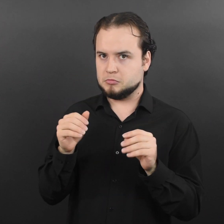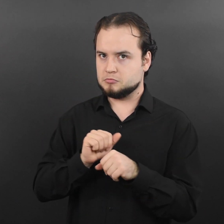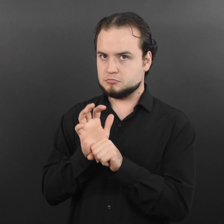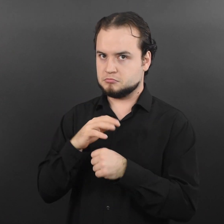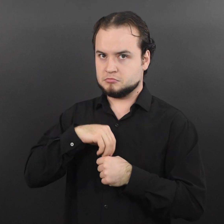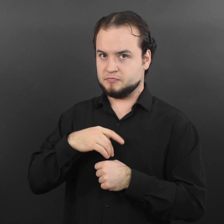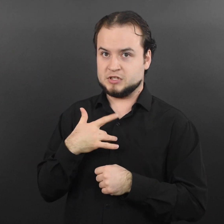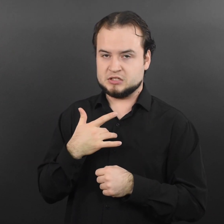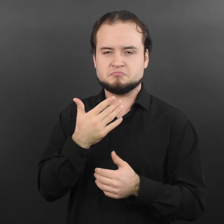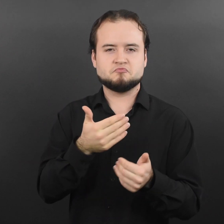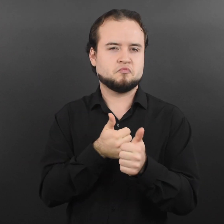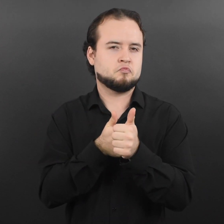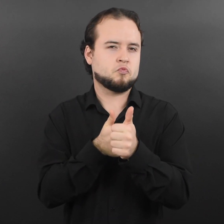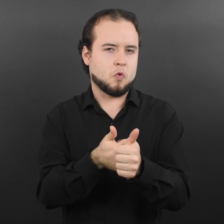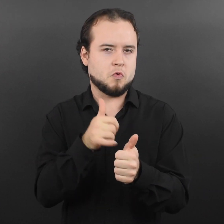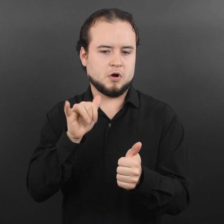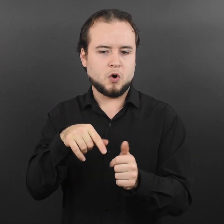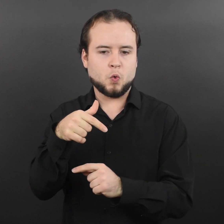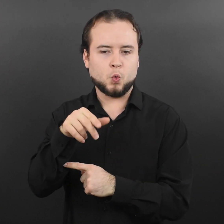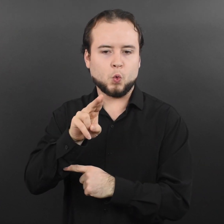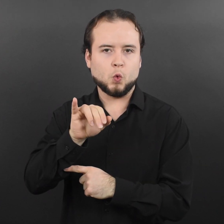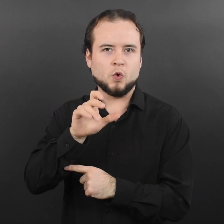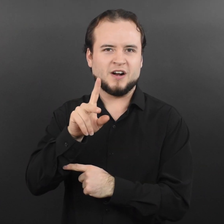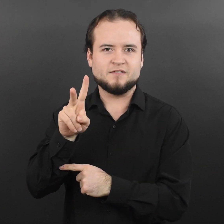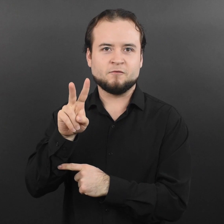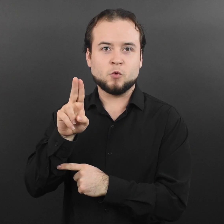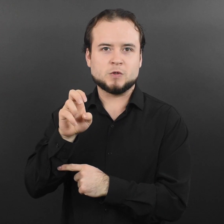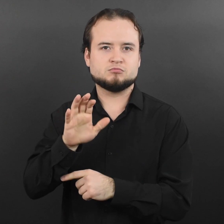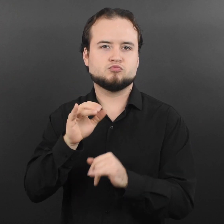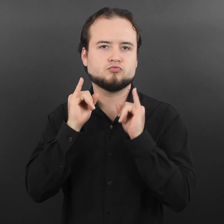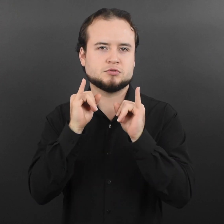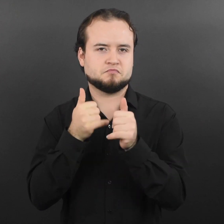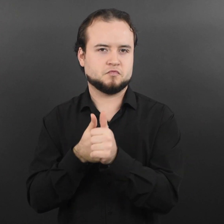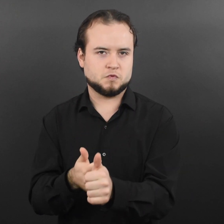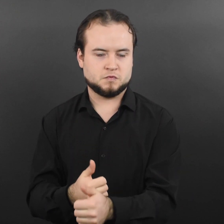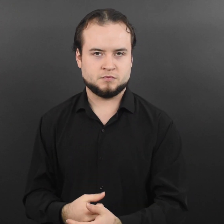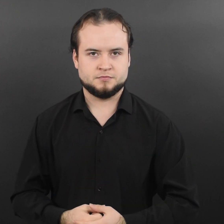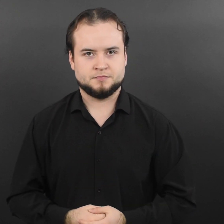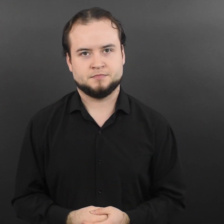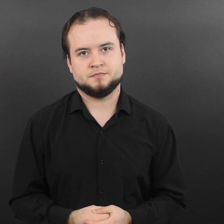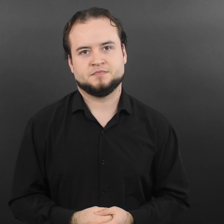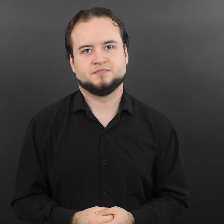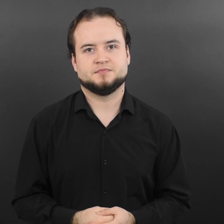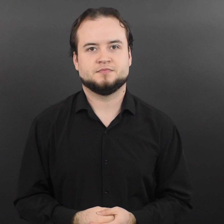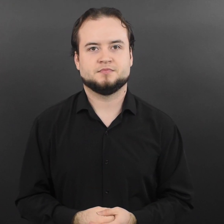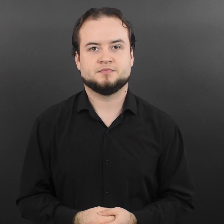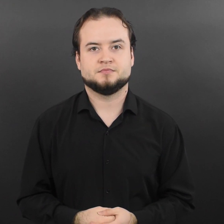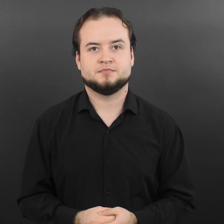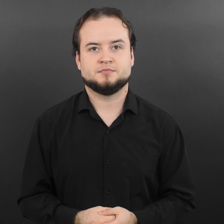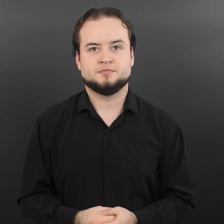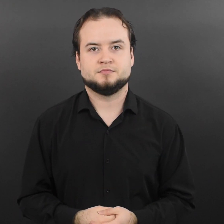How do I use the test kit? The QuickVue test works in five steps.